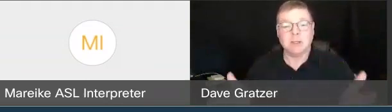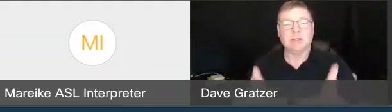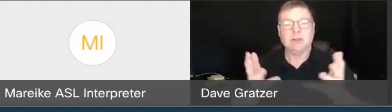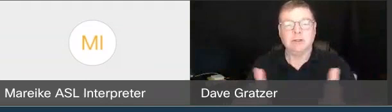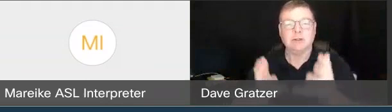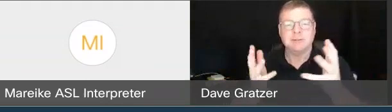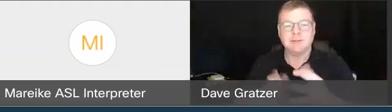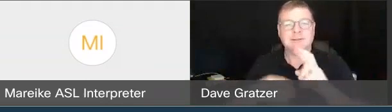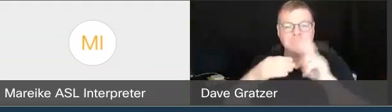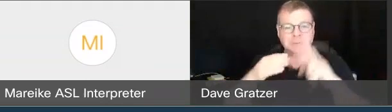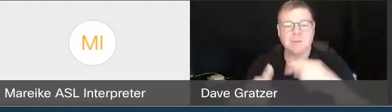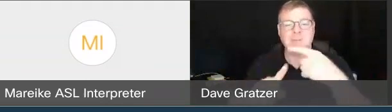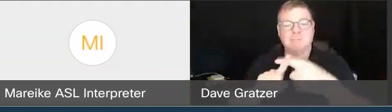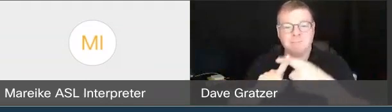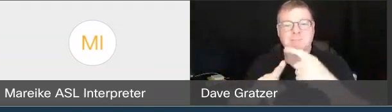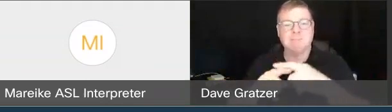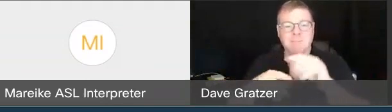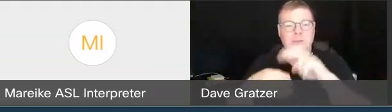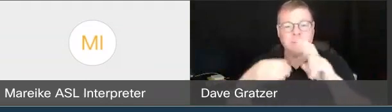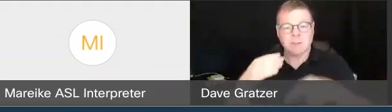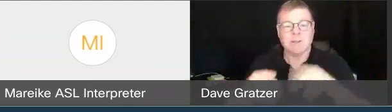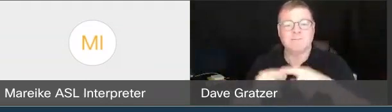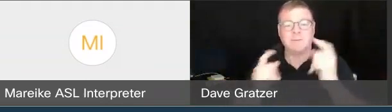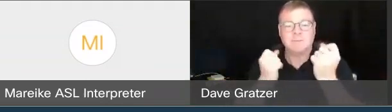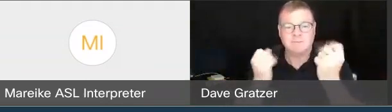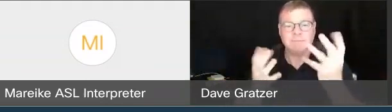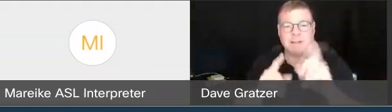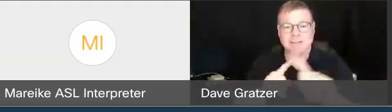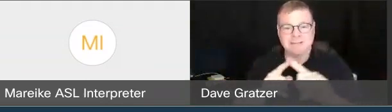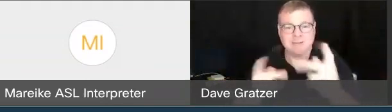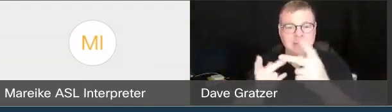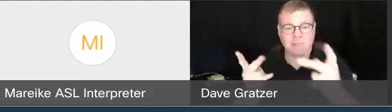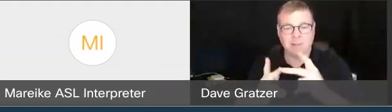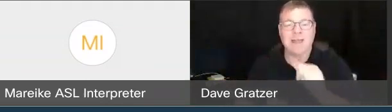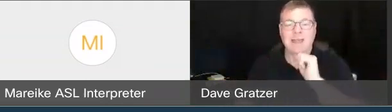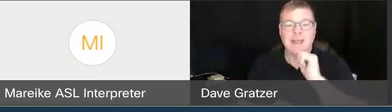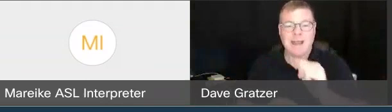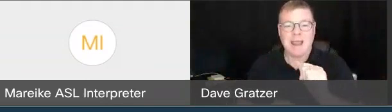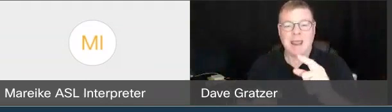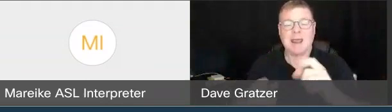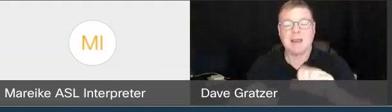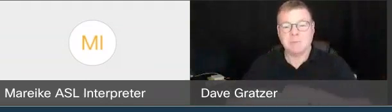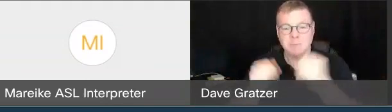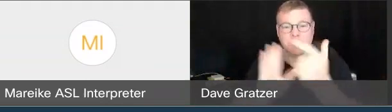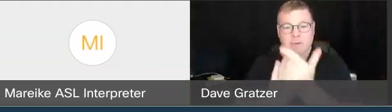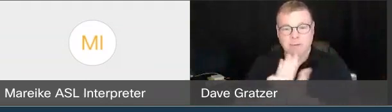positive outcomes related to multiple domains, including non re-offending, psychiatric stability,